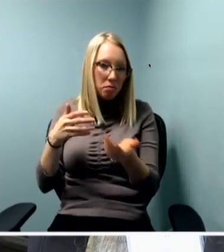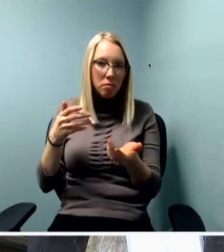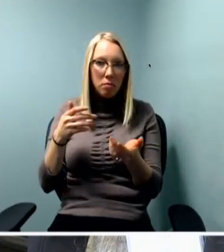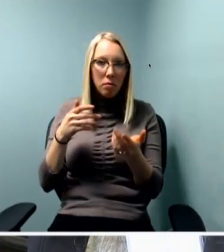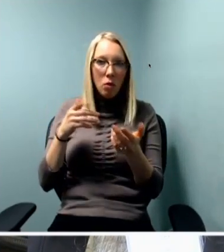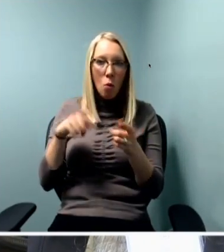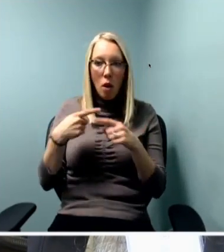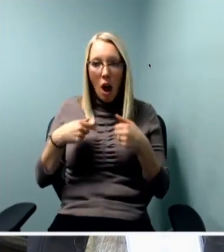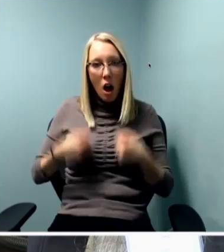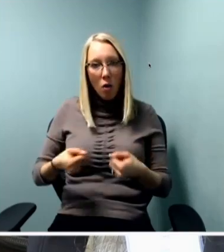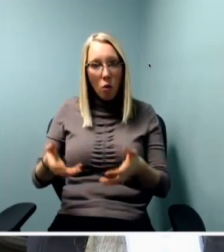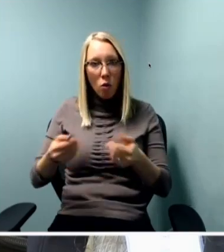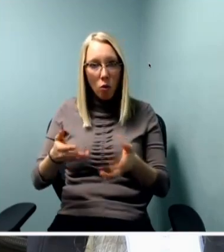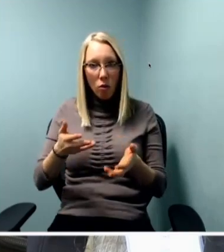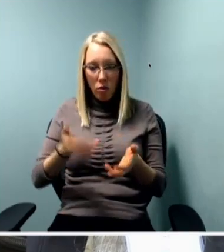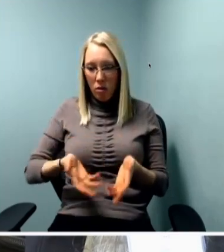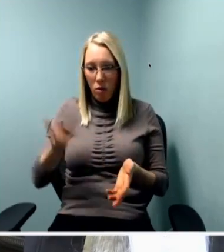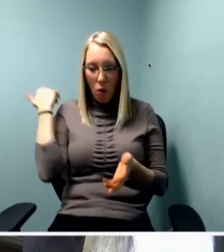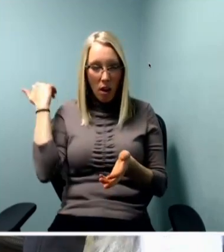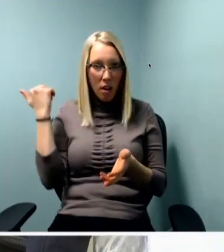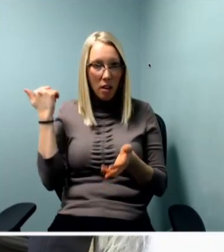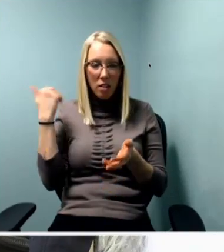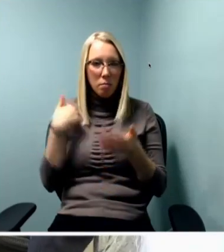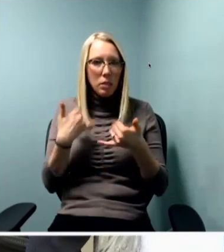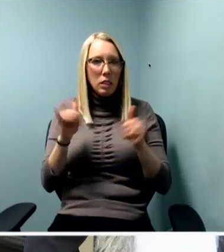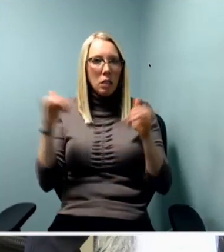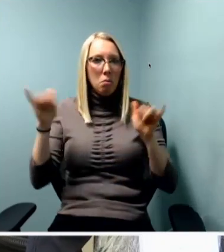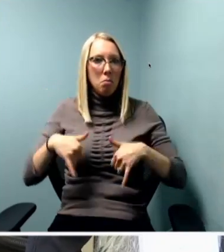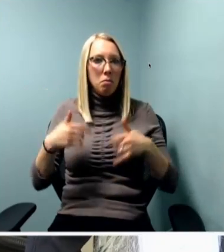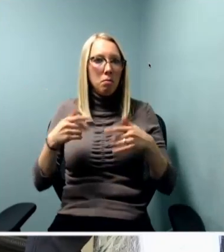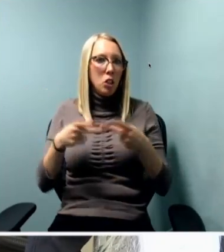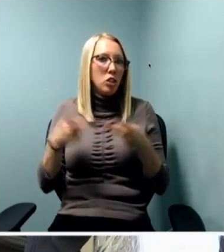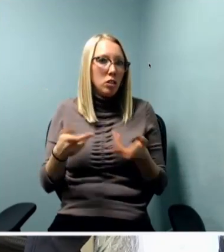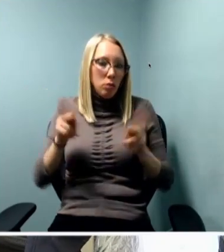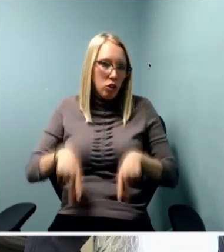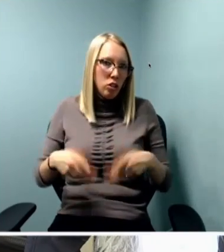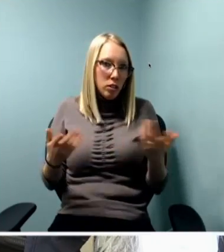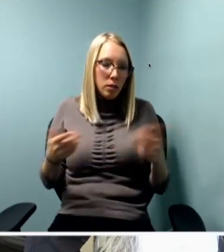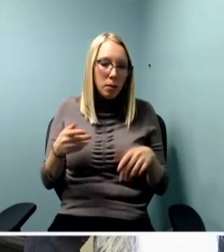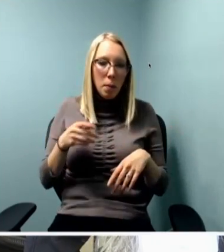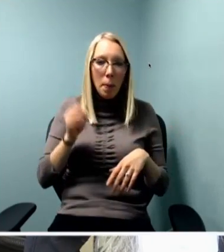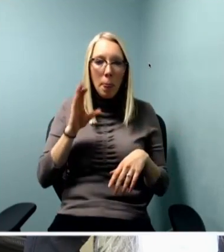if I leave the wheelchair. So the reality of kids having cerebral palsy